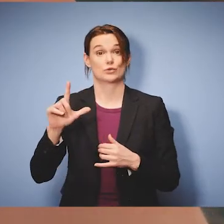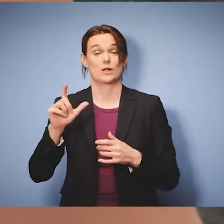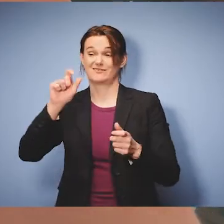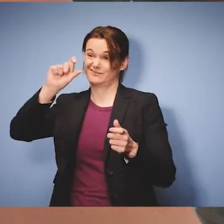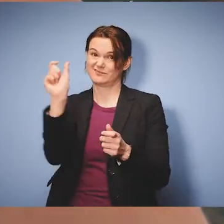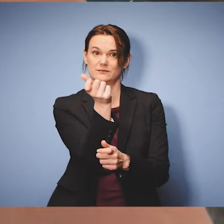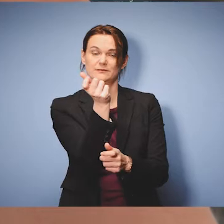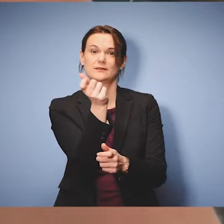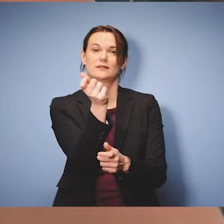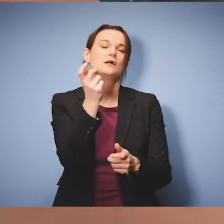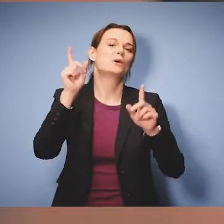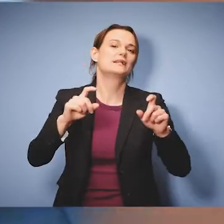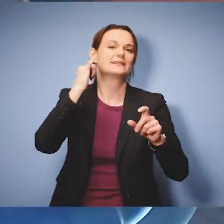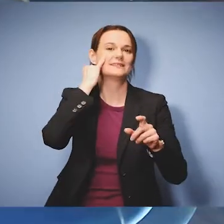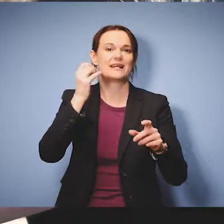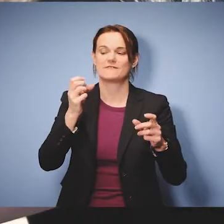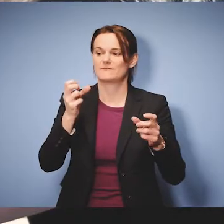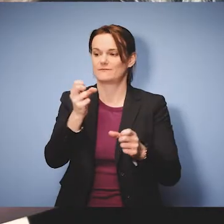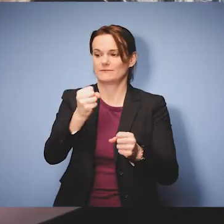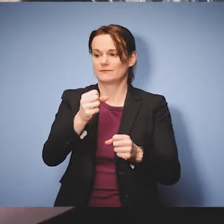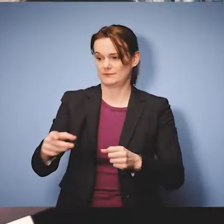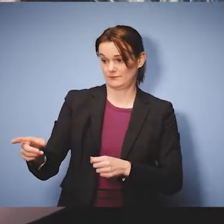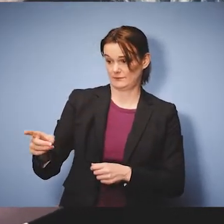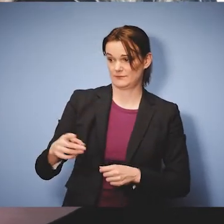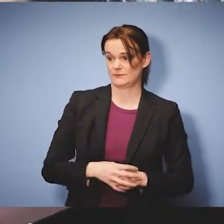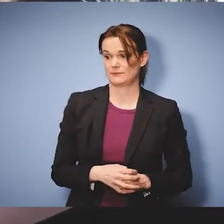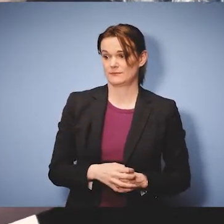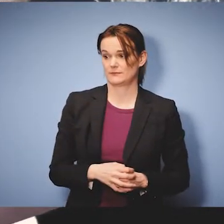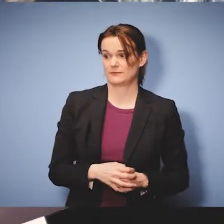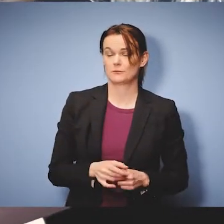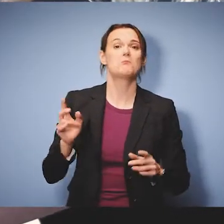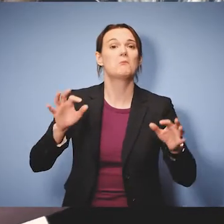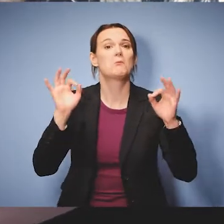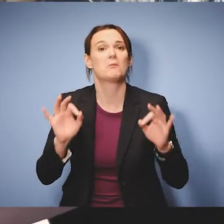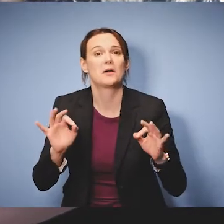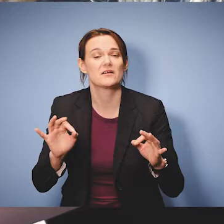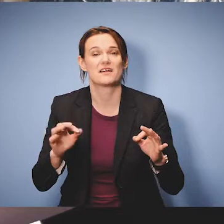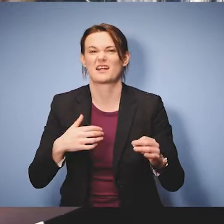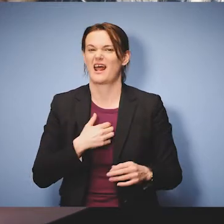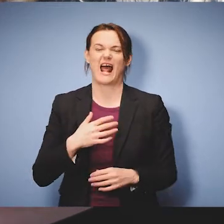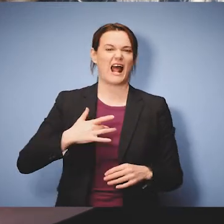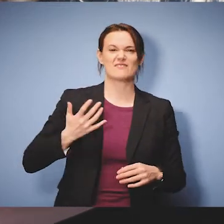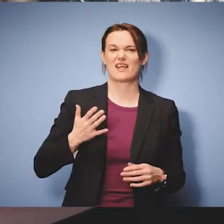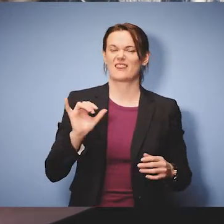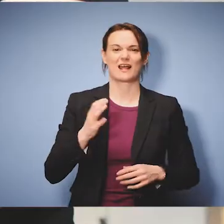Hey Rhonda, can you give that a shake up there? Make sure it's tight enough. It's perfect. I don't even think my 10 year old could move this.